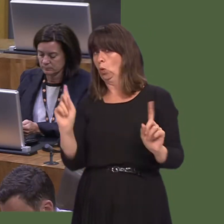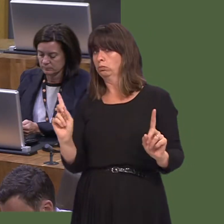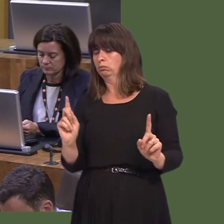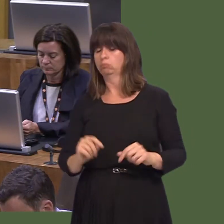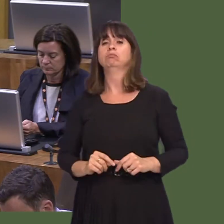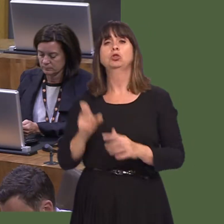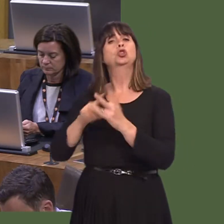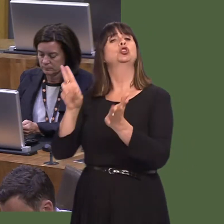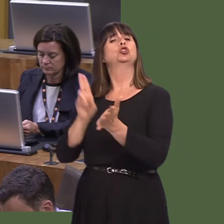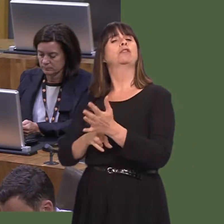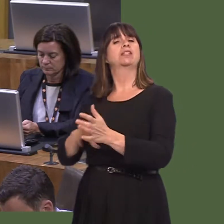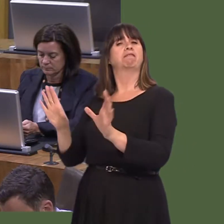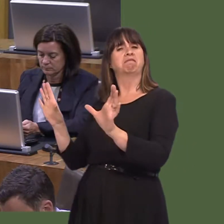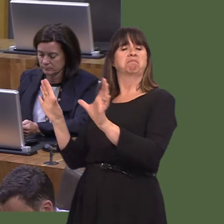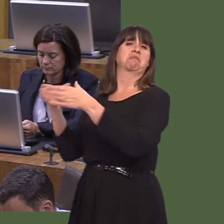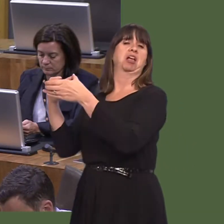that the Conservative Party is absolutely divided.